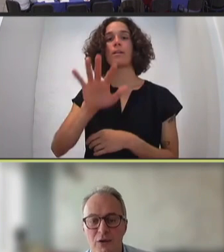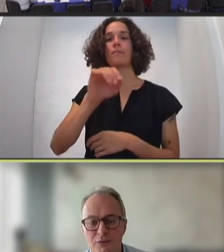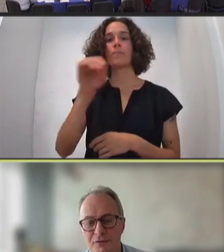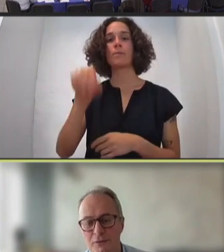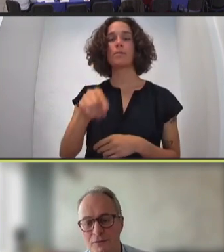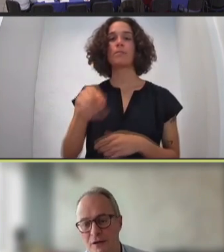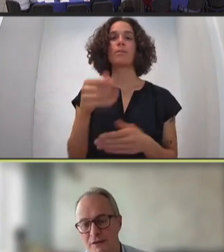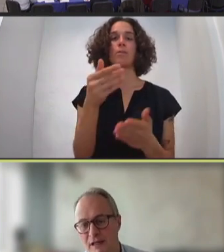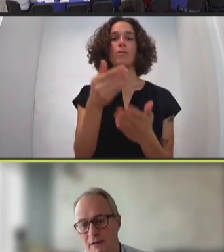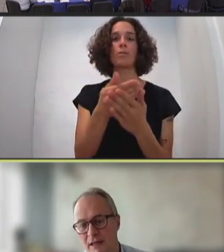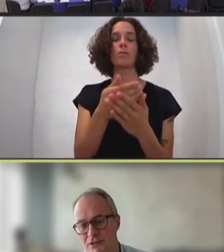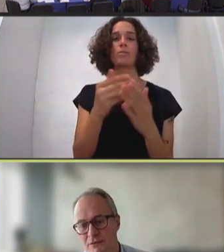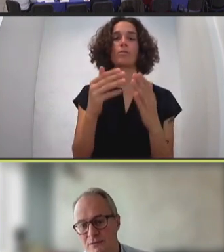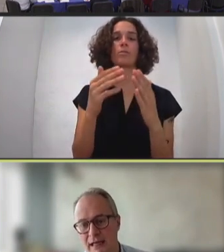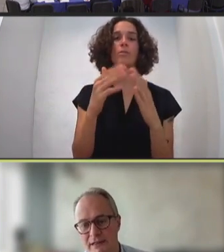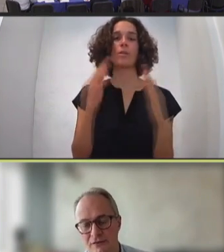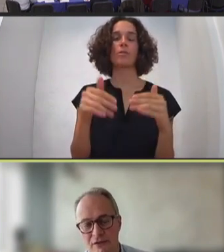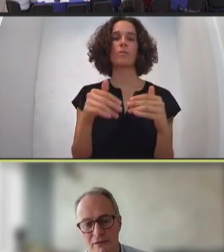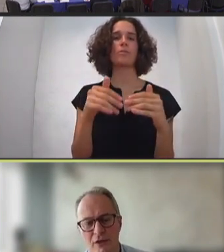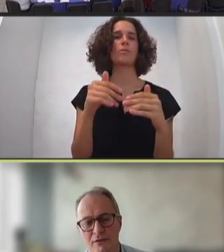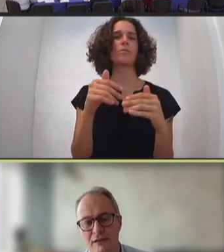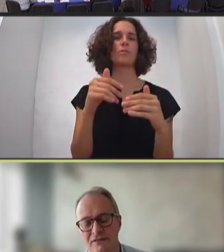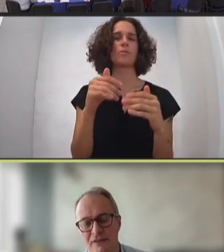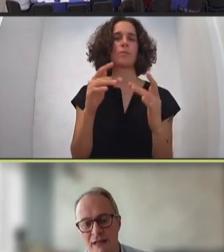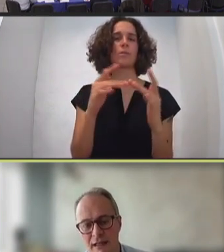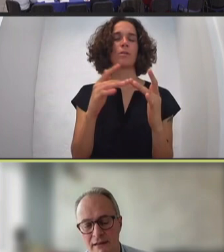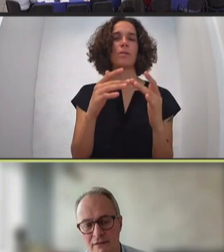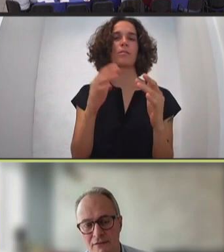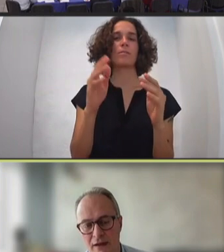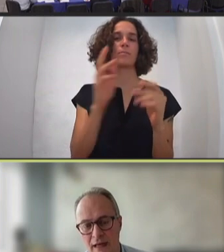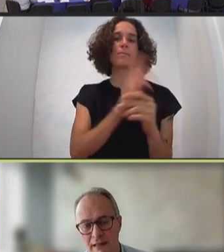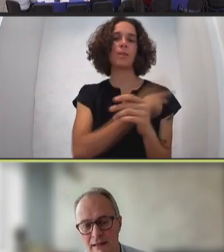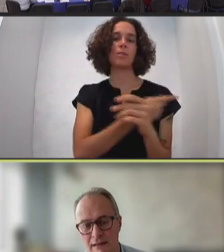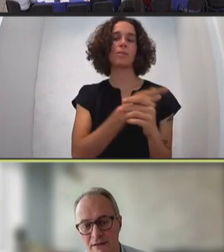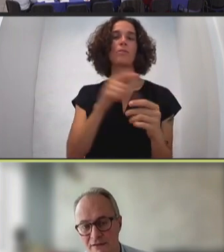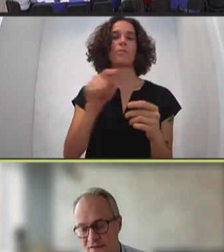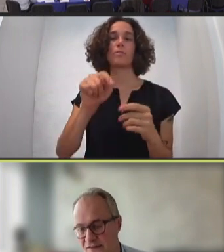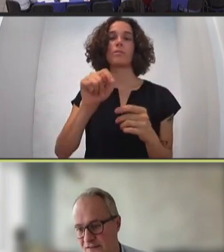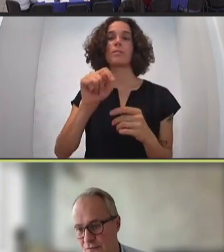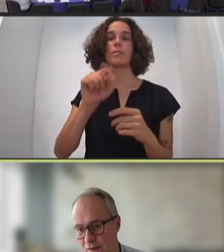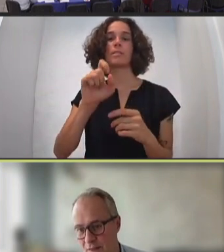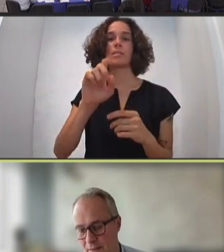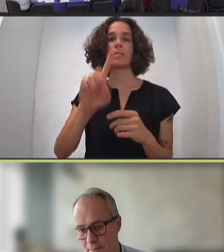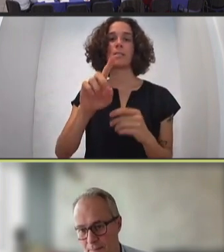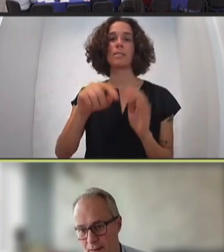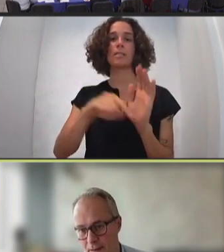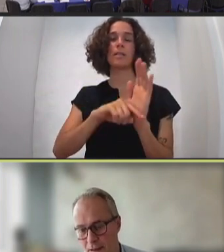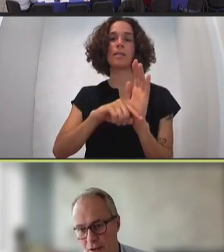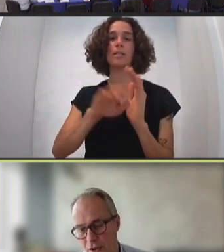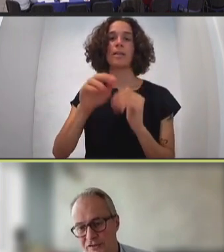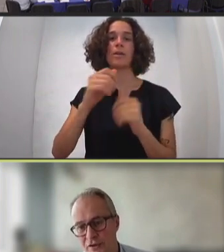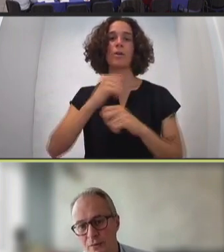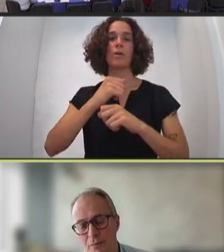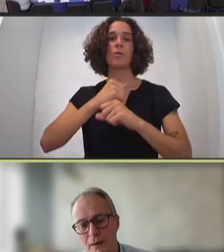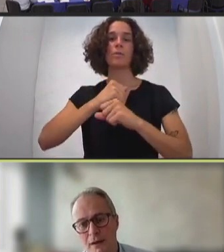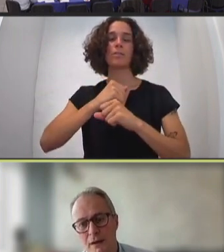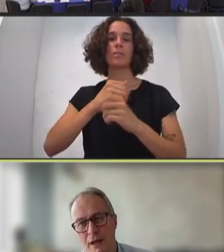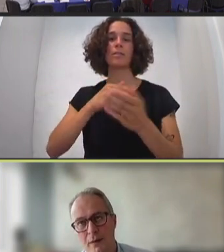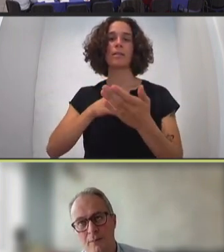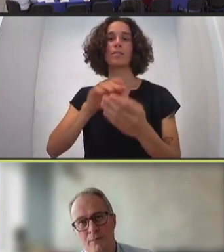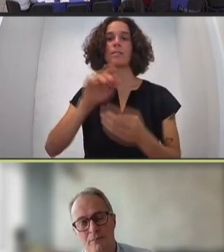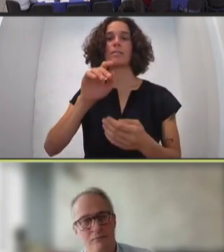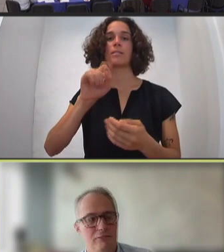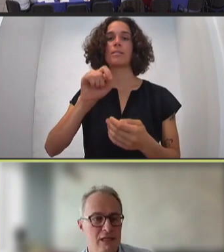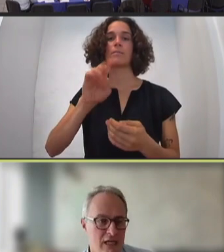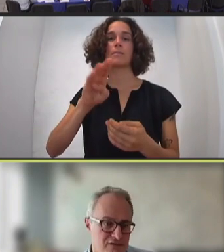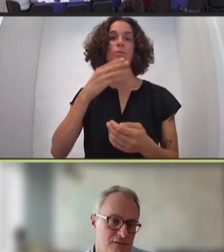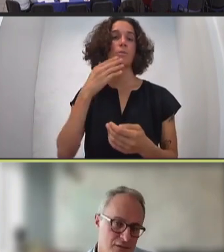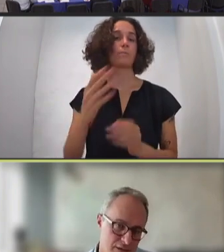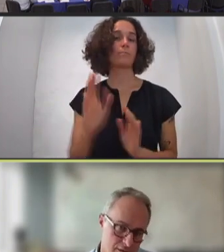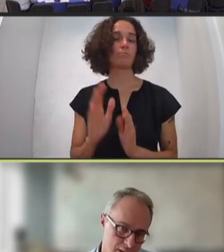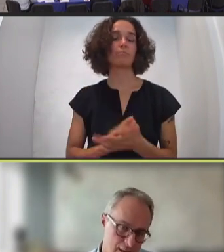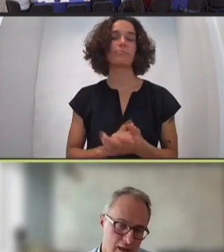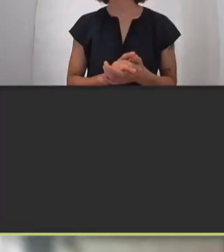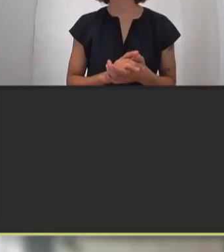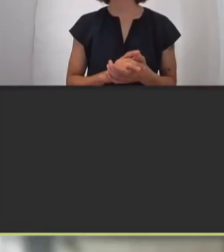household contact patient with active TB are TST negative and resistant to TB. So, these epi